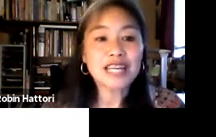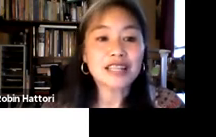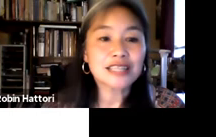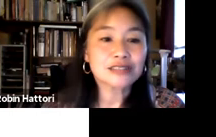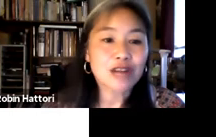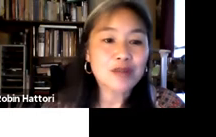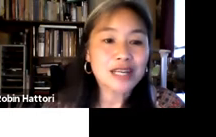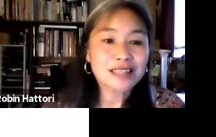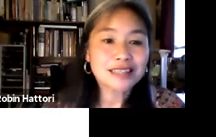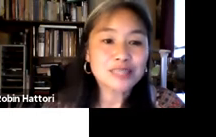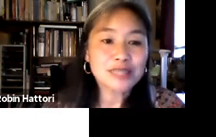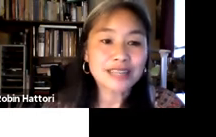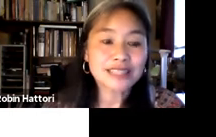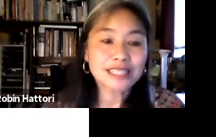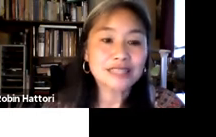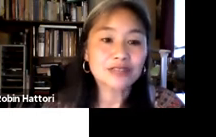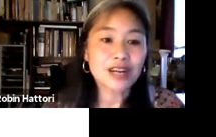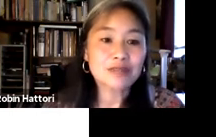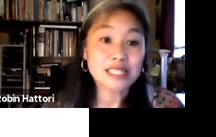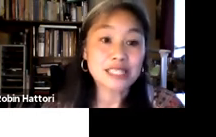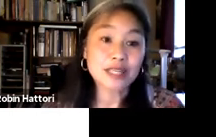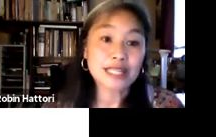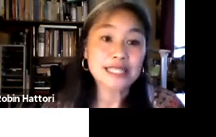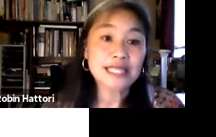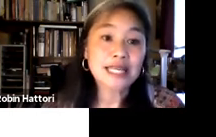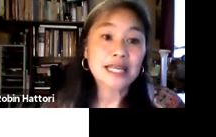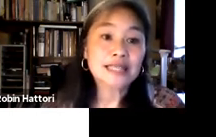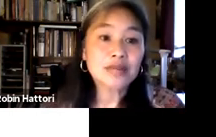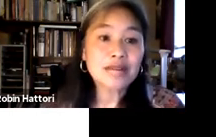citizens league as well as others. And they lobbied and